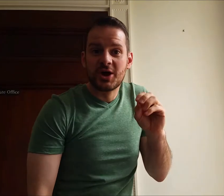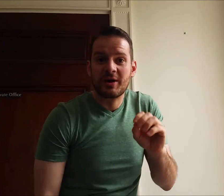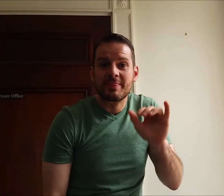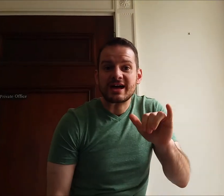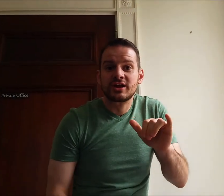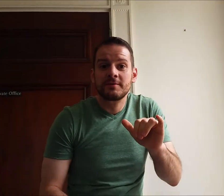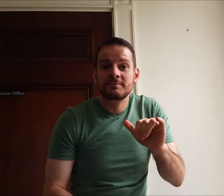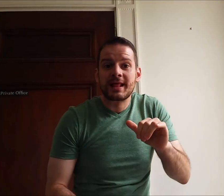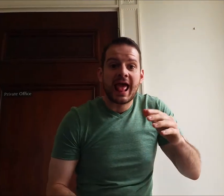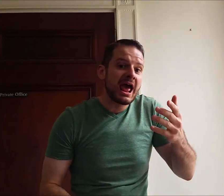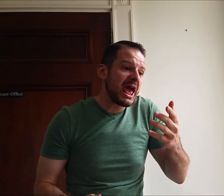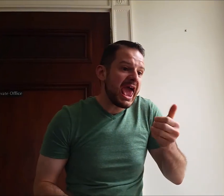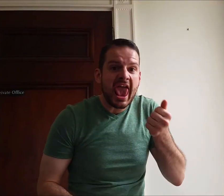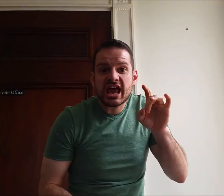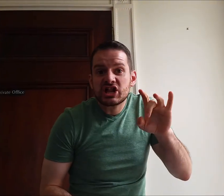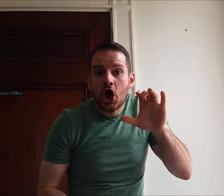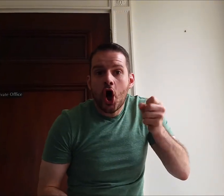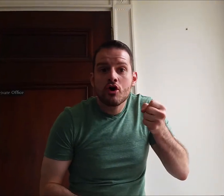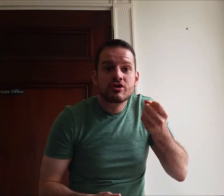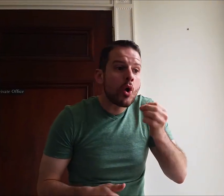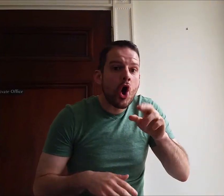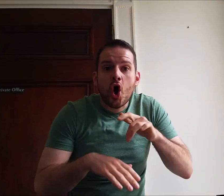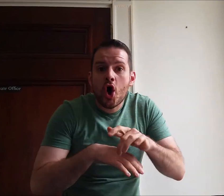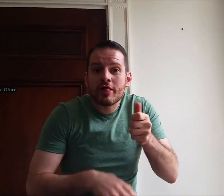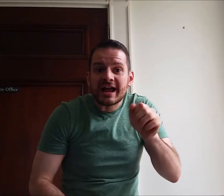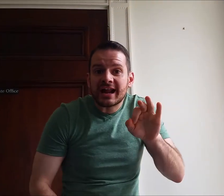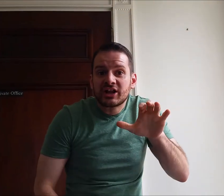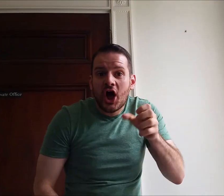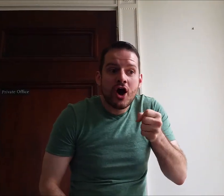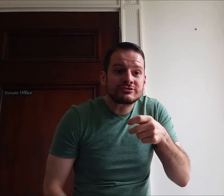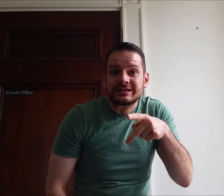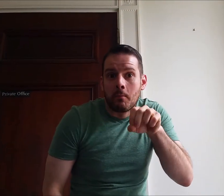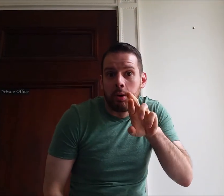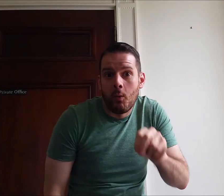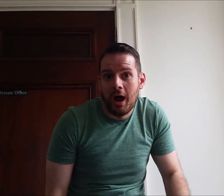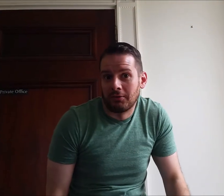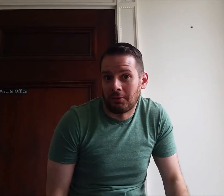So that is like 1800s or early 1900s porn!